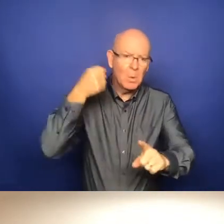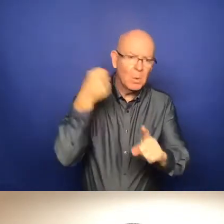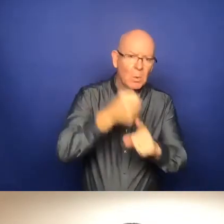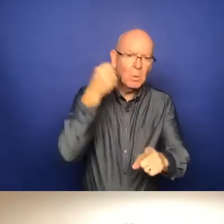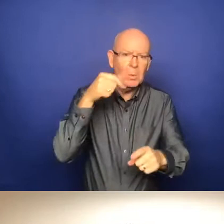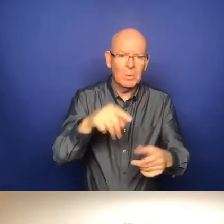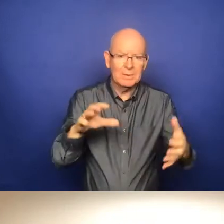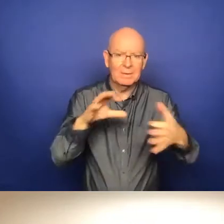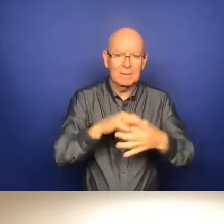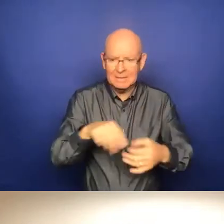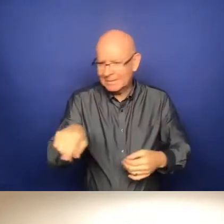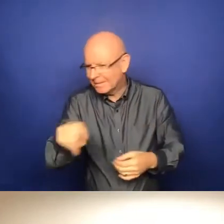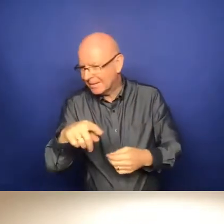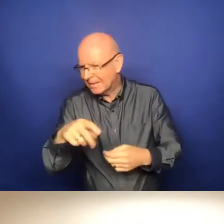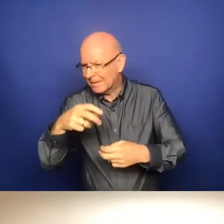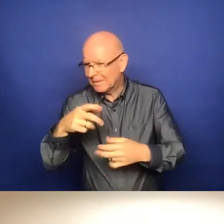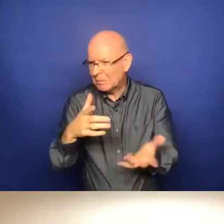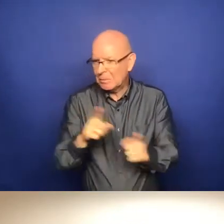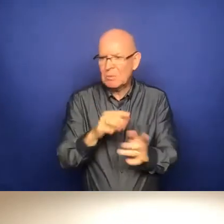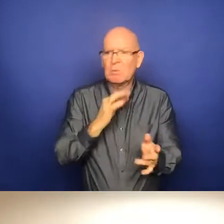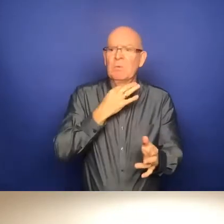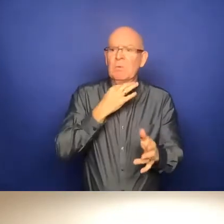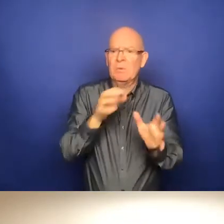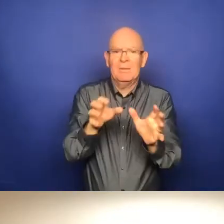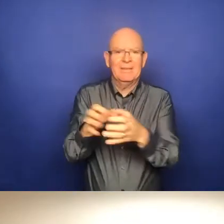thank you for reminding us the importance of raising harmonize